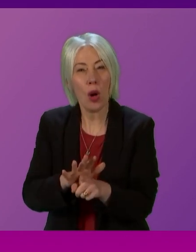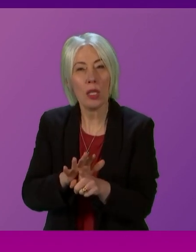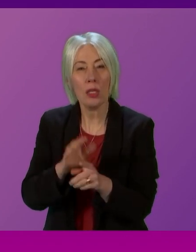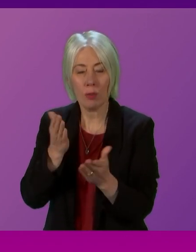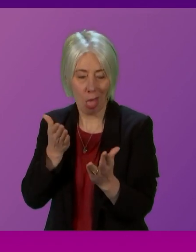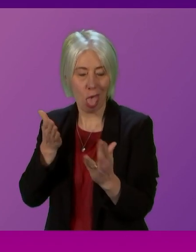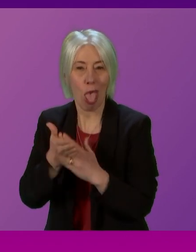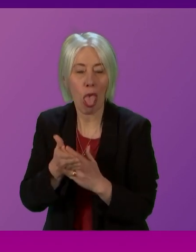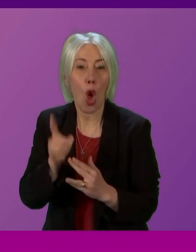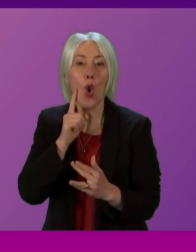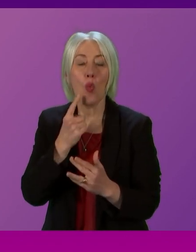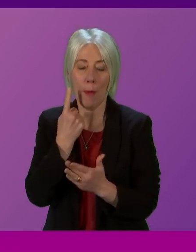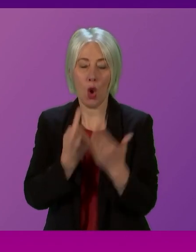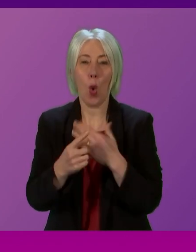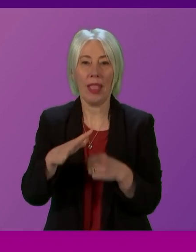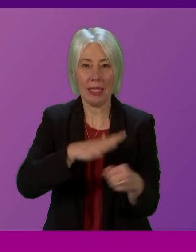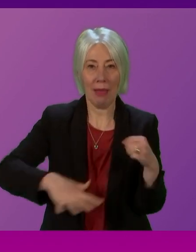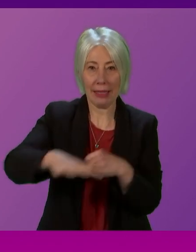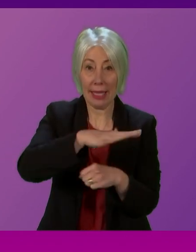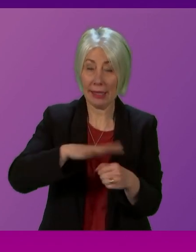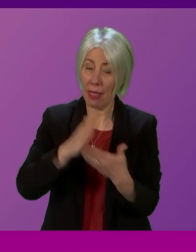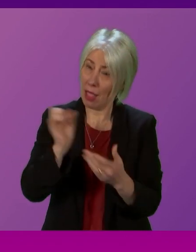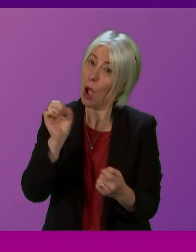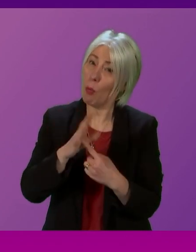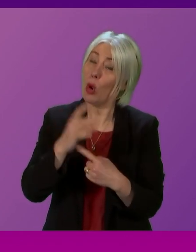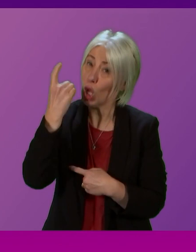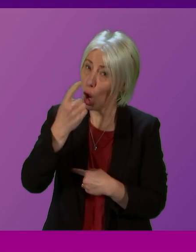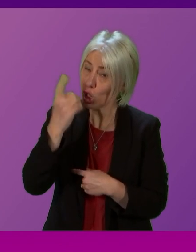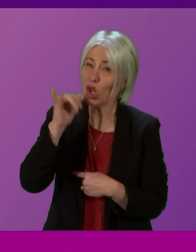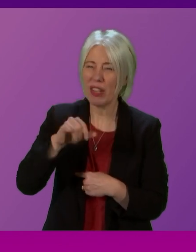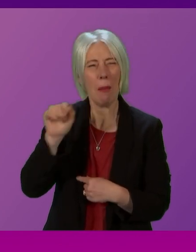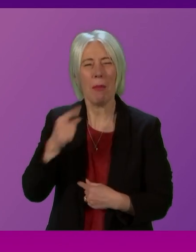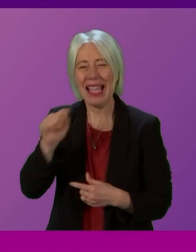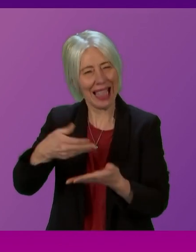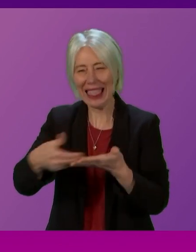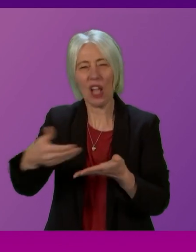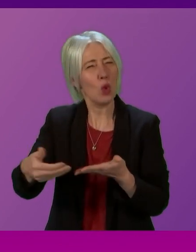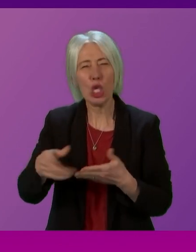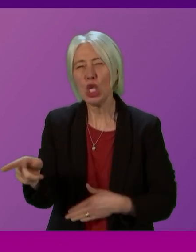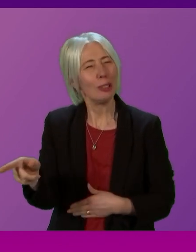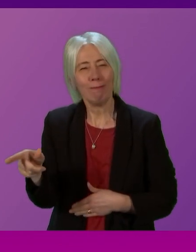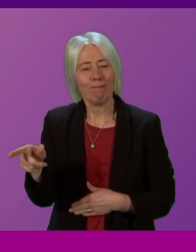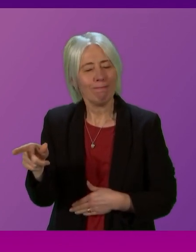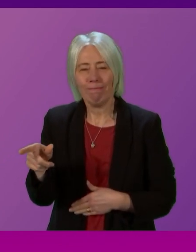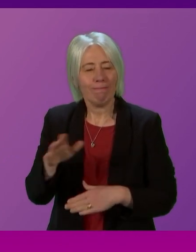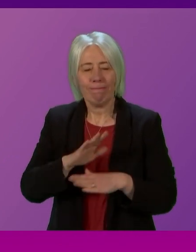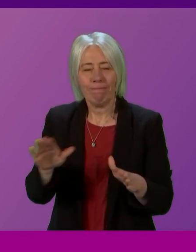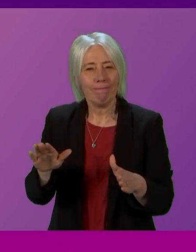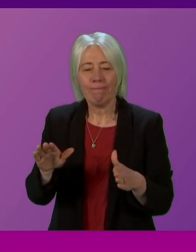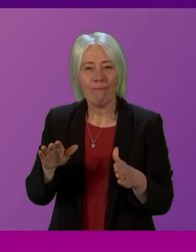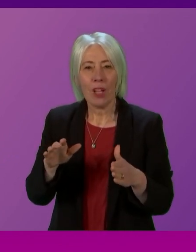Those are important considerations, but that language ignores the exemptions under current